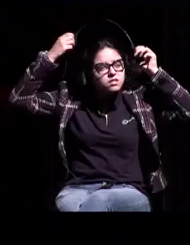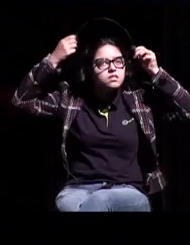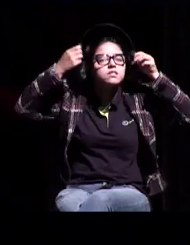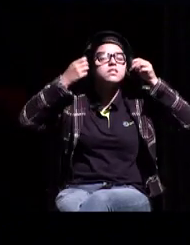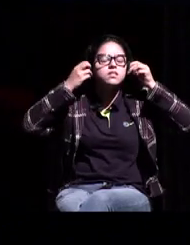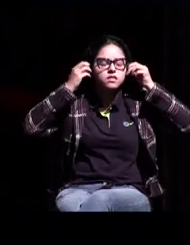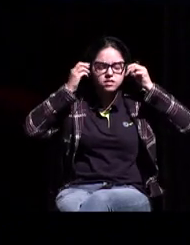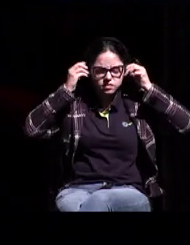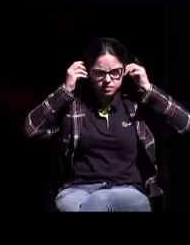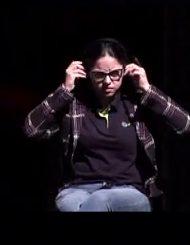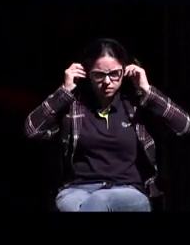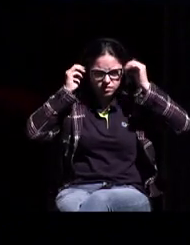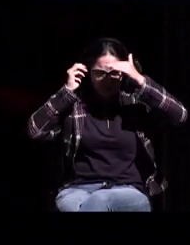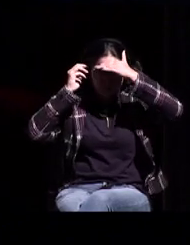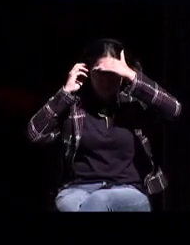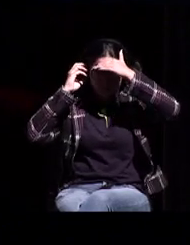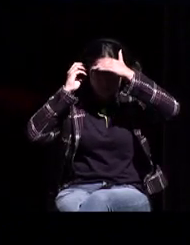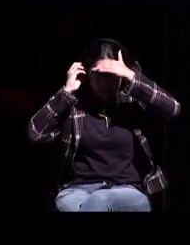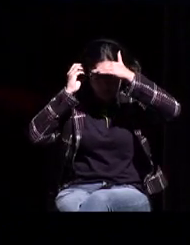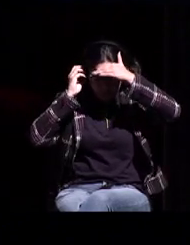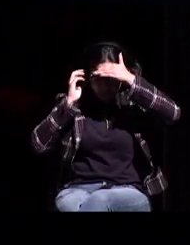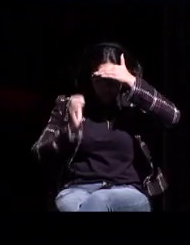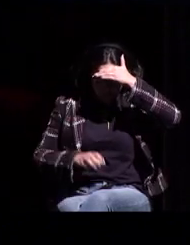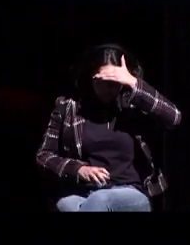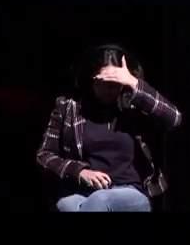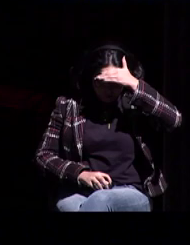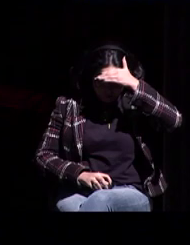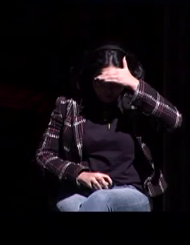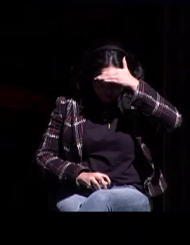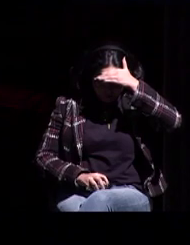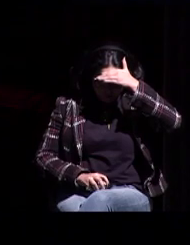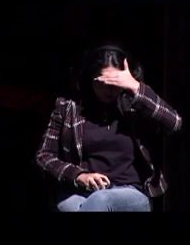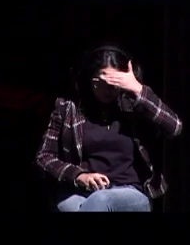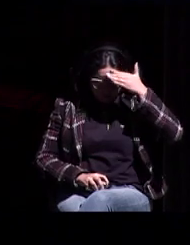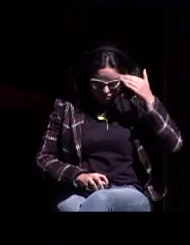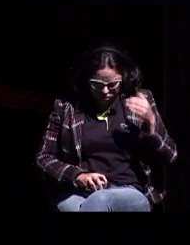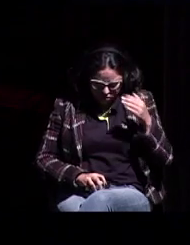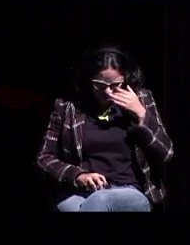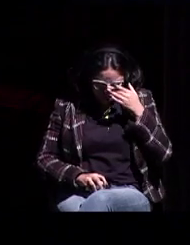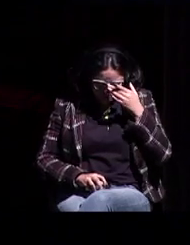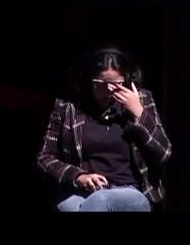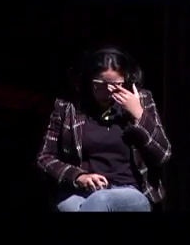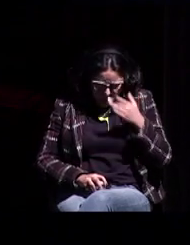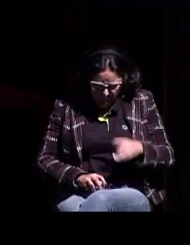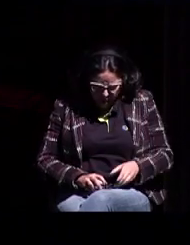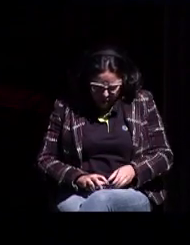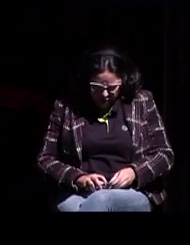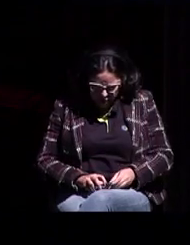it gets precarious. What examples can help us think